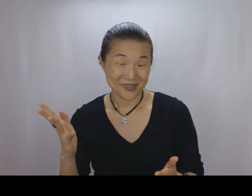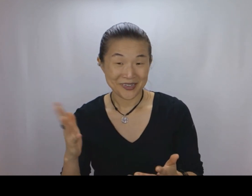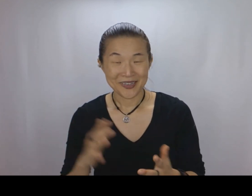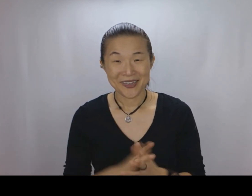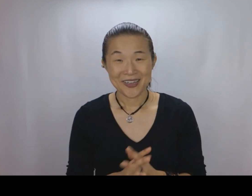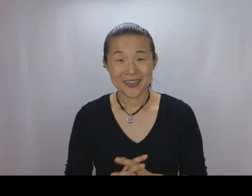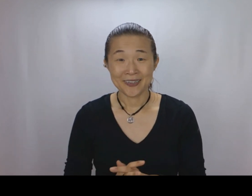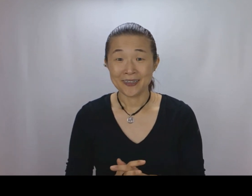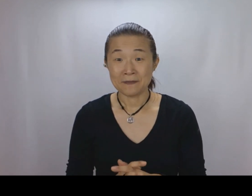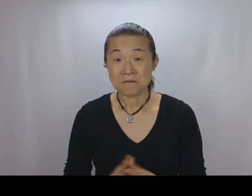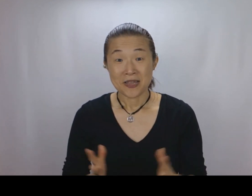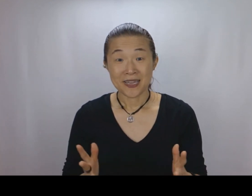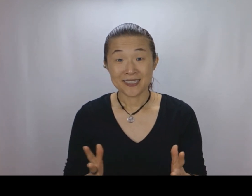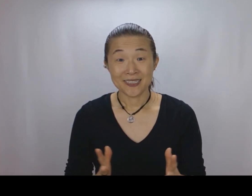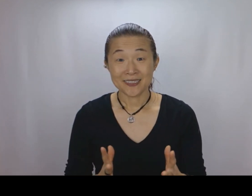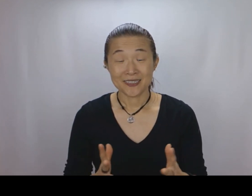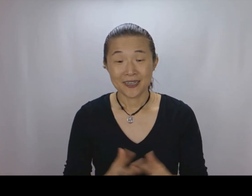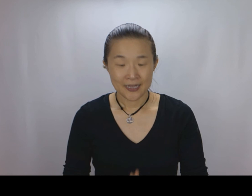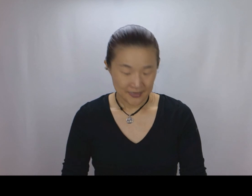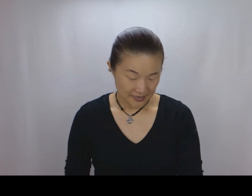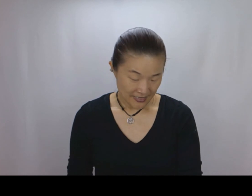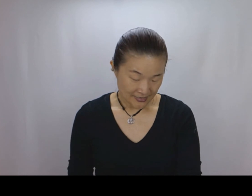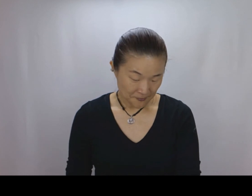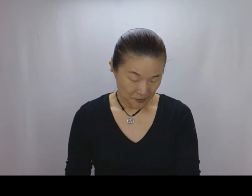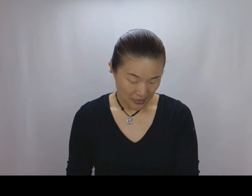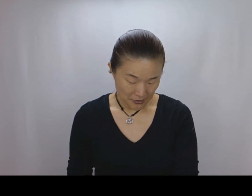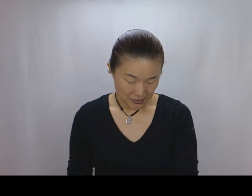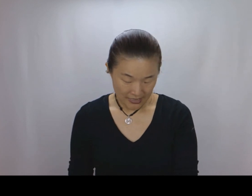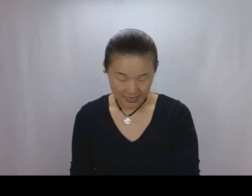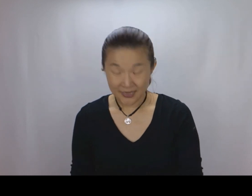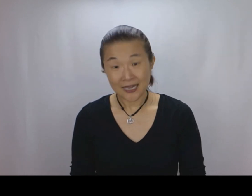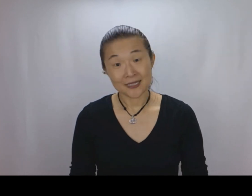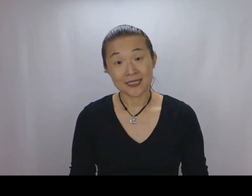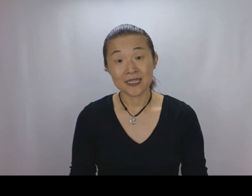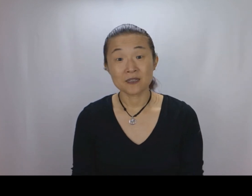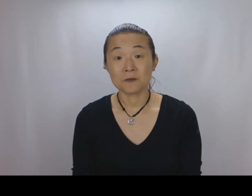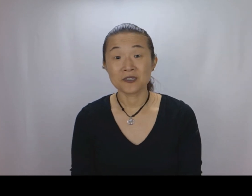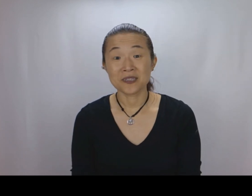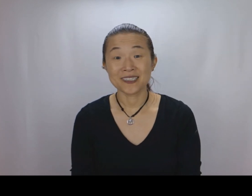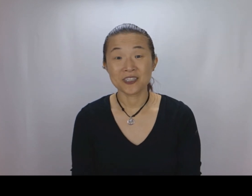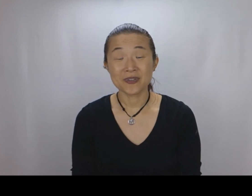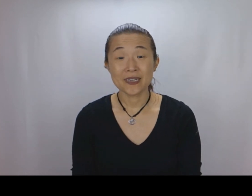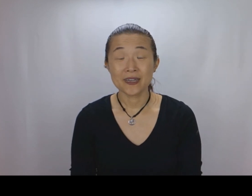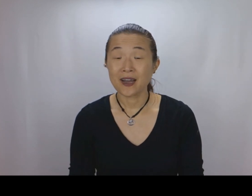And that's it for colors and that's it for Lesson 3.